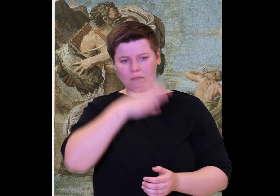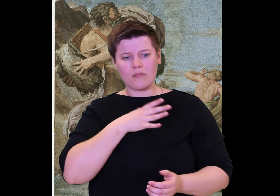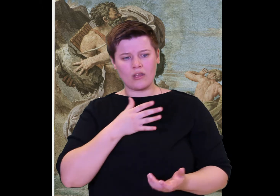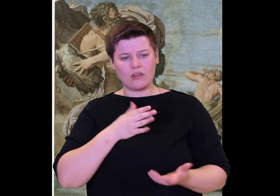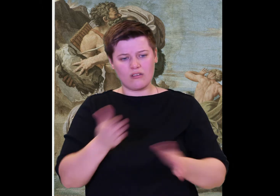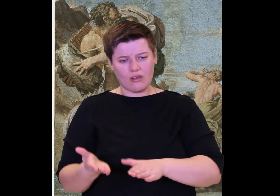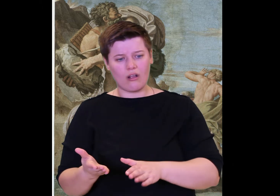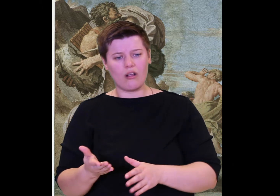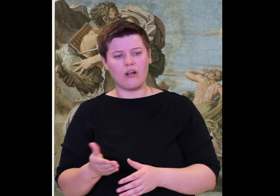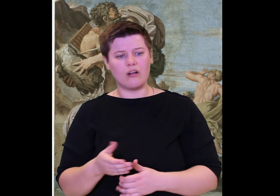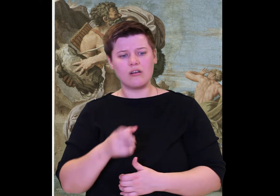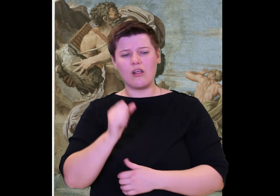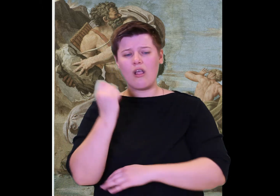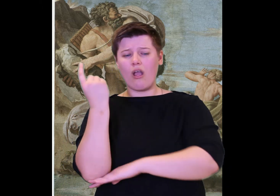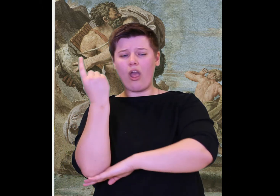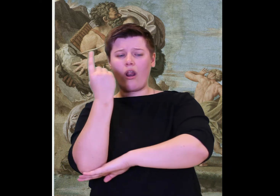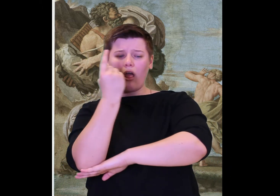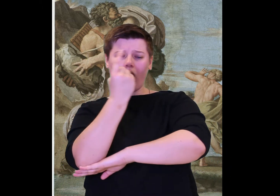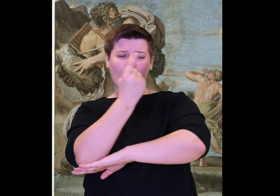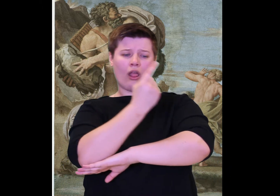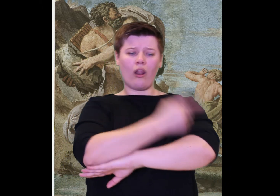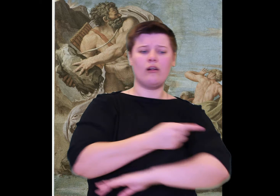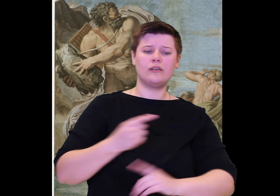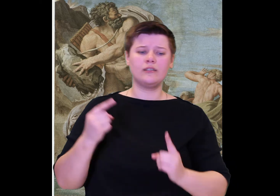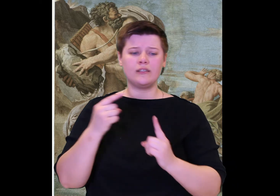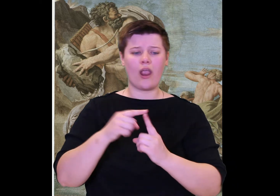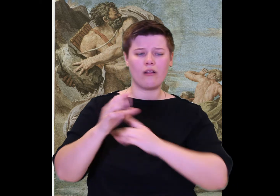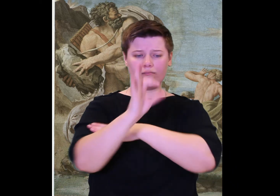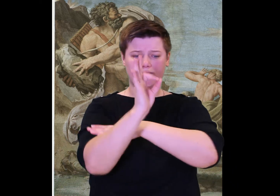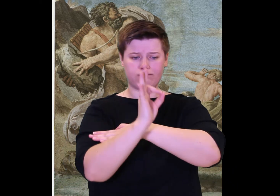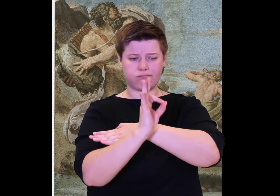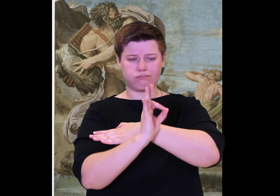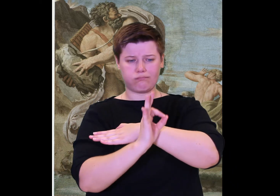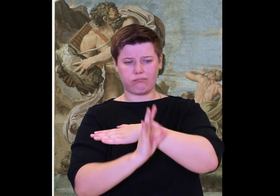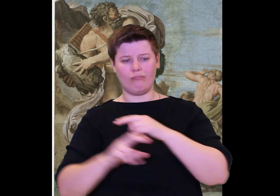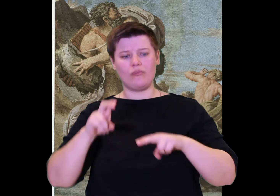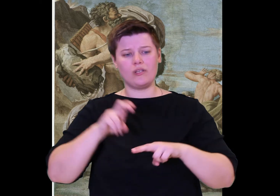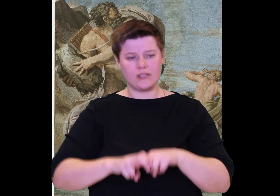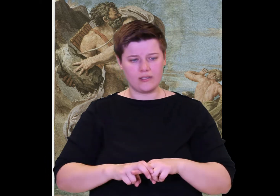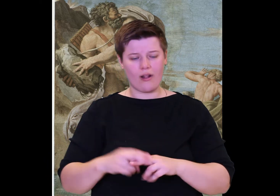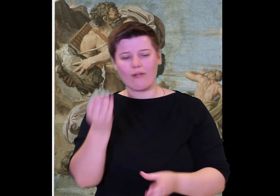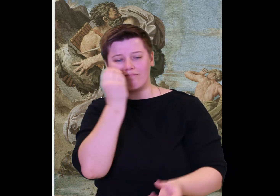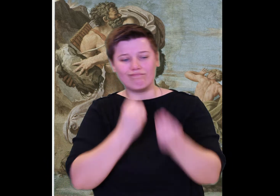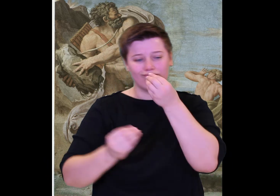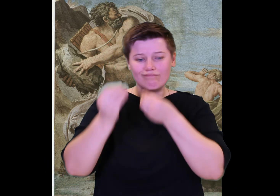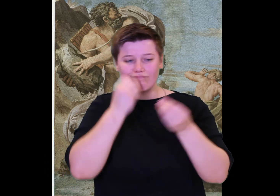The men were sitting waiting for us, weeping.